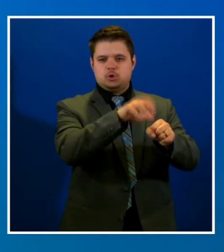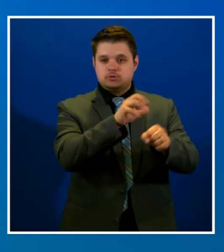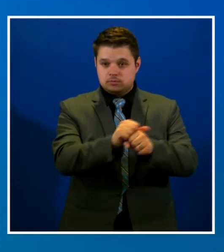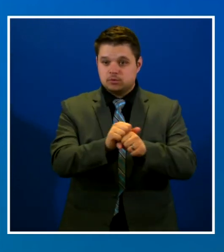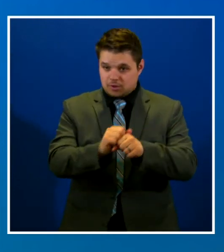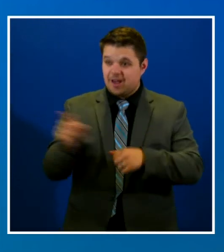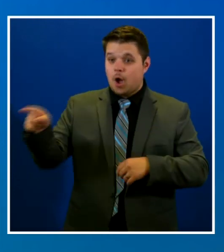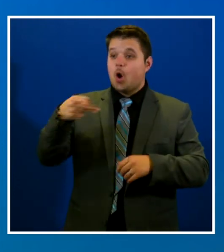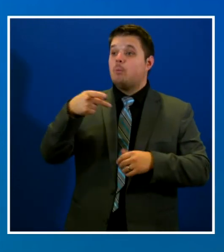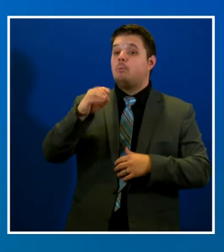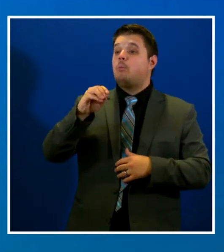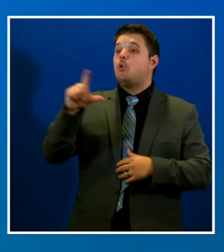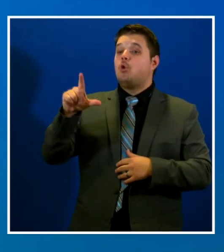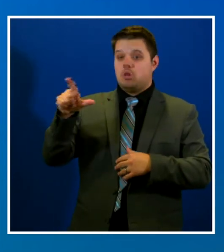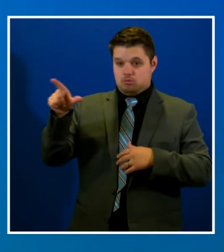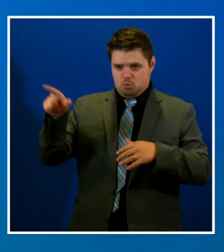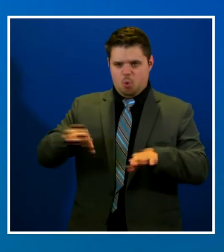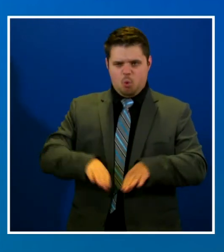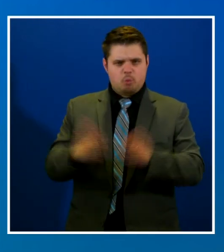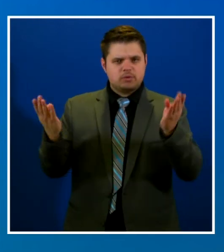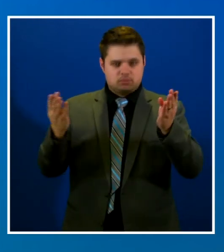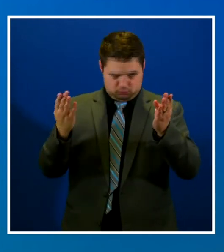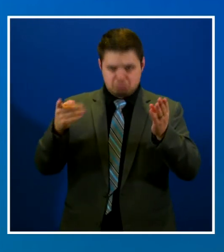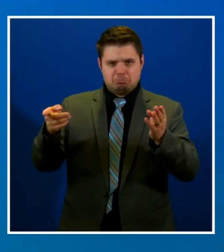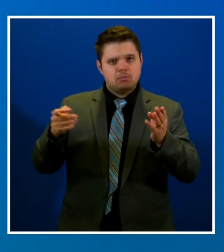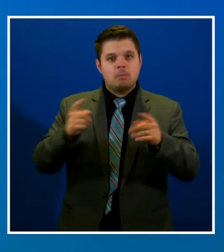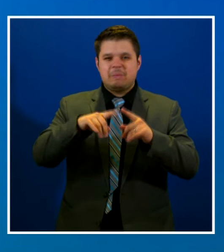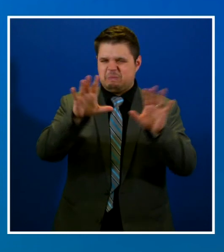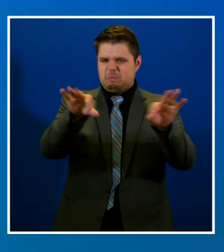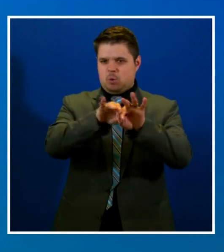reservations and private swim lessons for ages three and older.